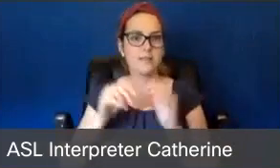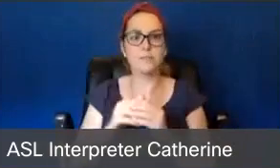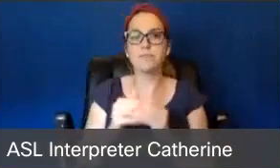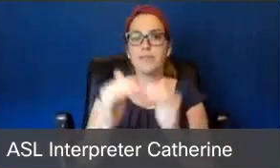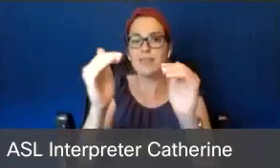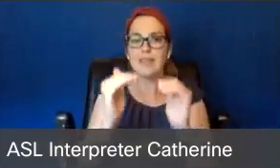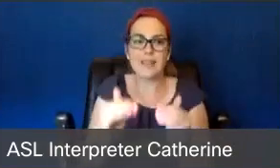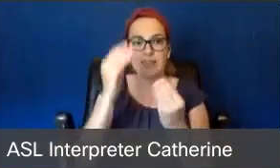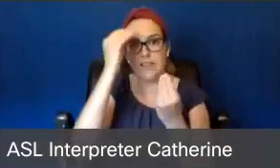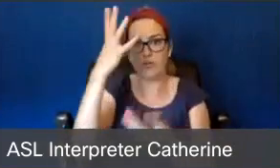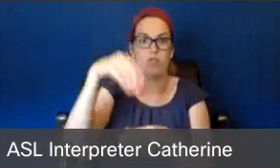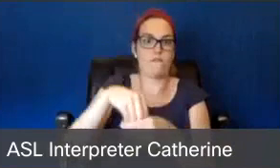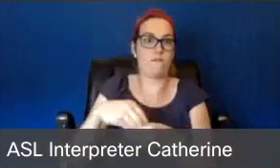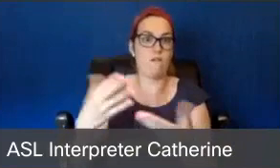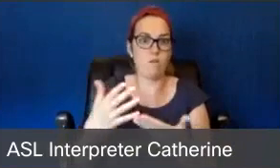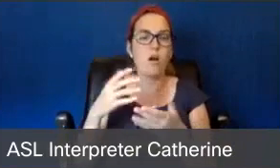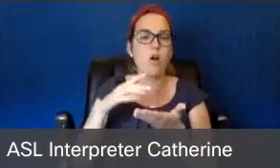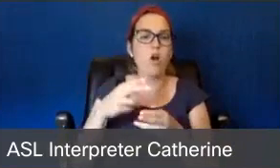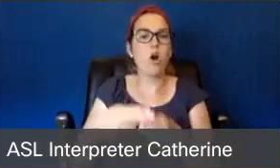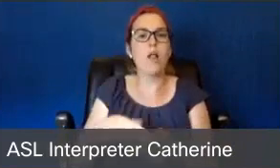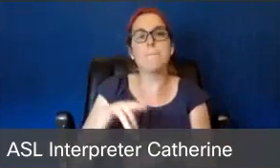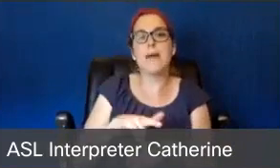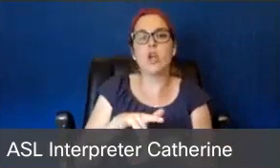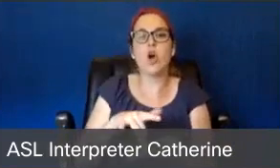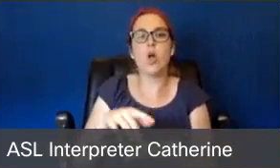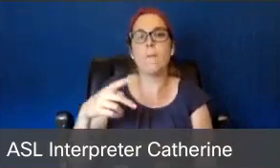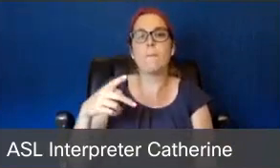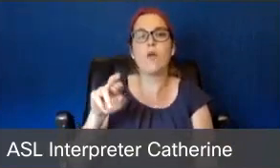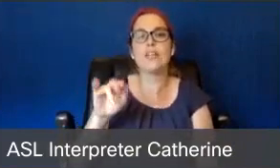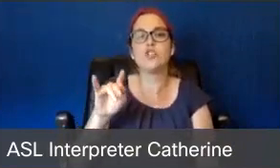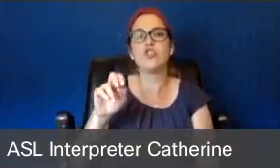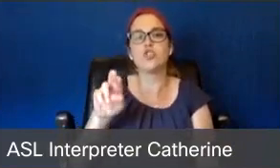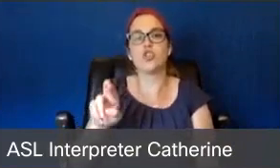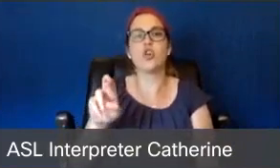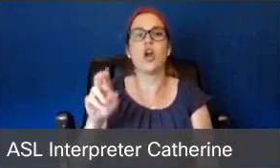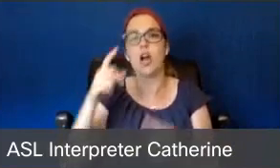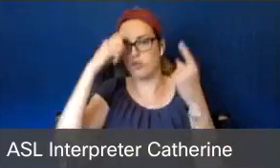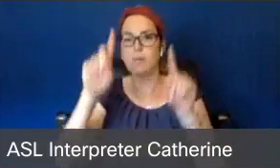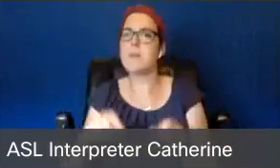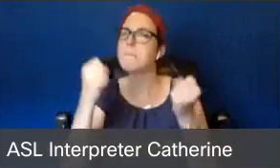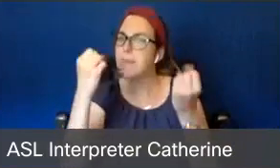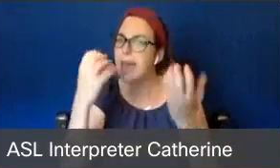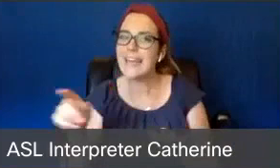agreement, generally most drug courts do not have medical practitioners, physicians, nurse practitioners,